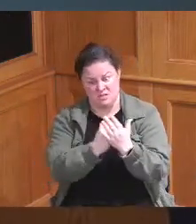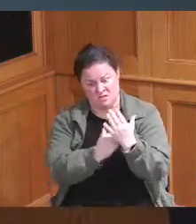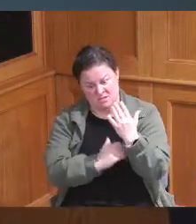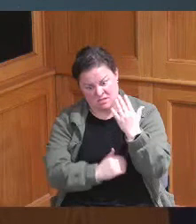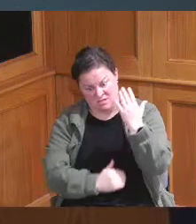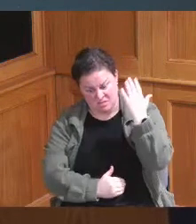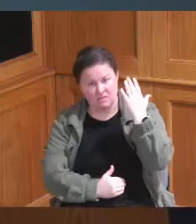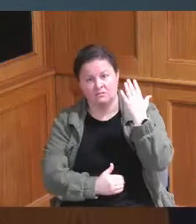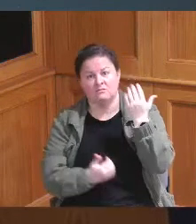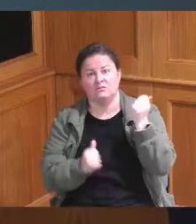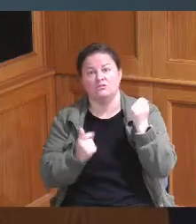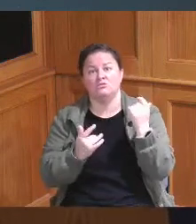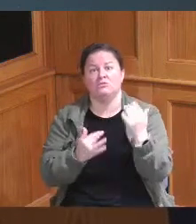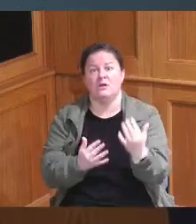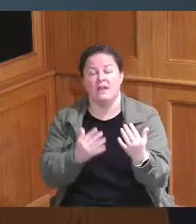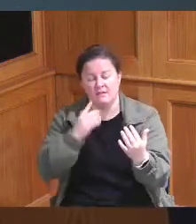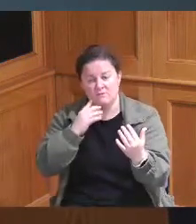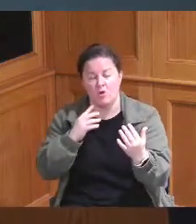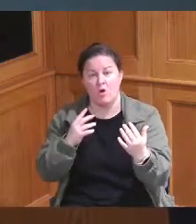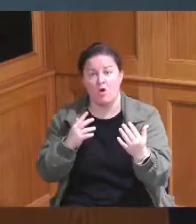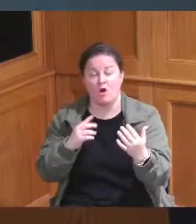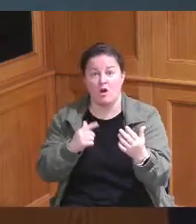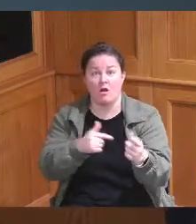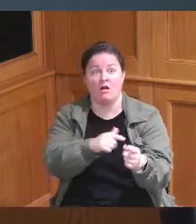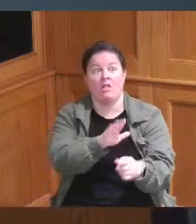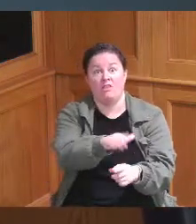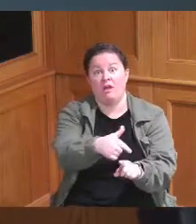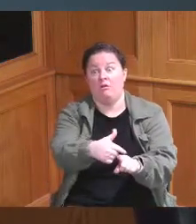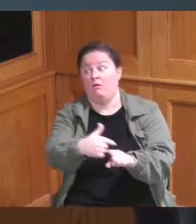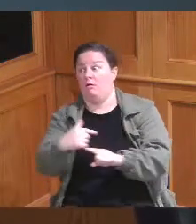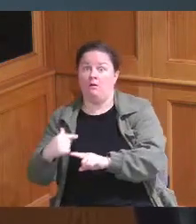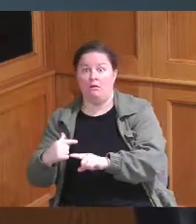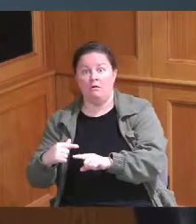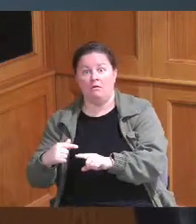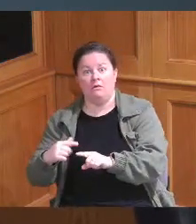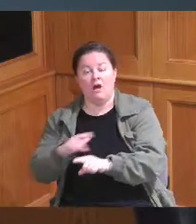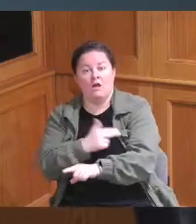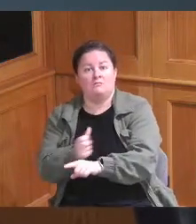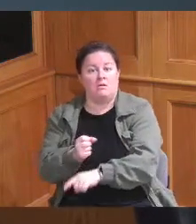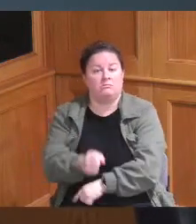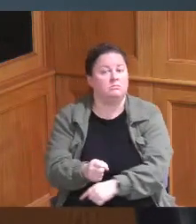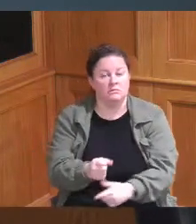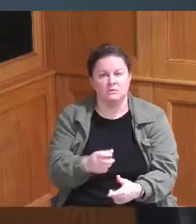that we put some money toward but that long Covid you had said one time will be something